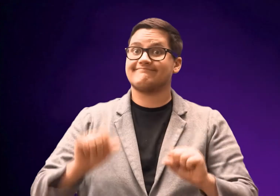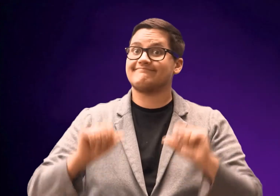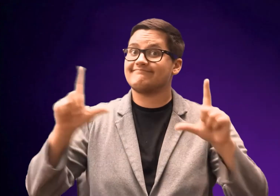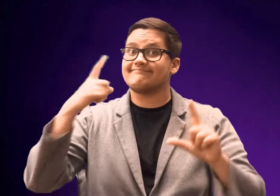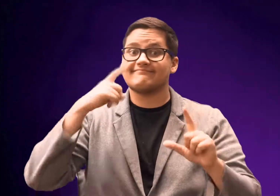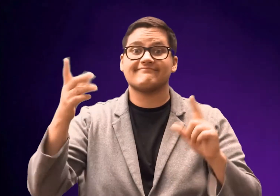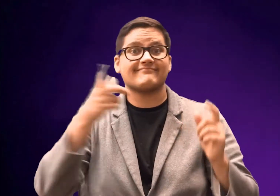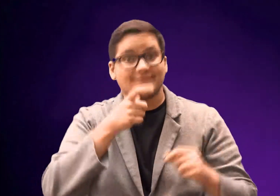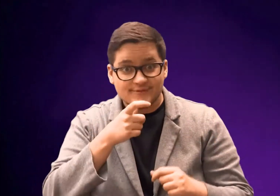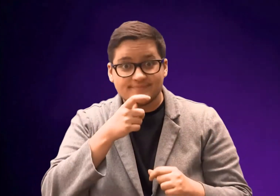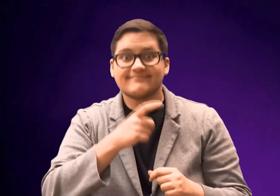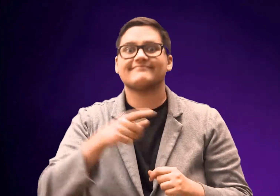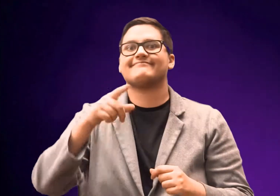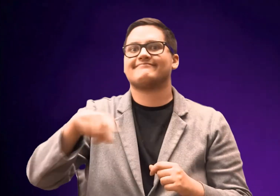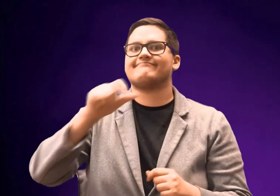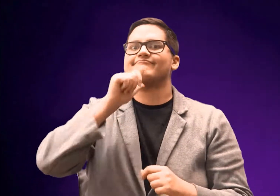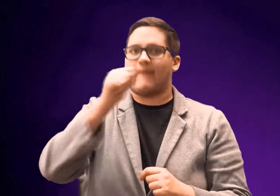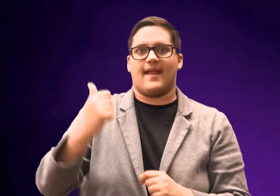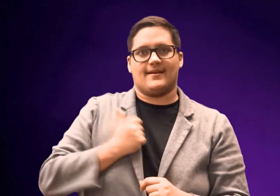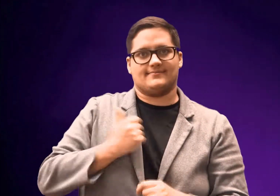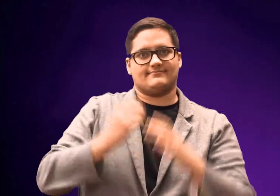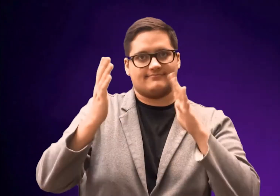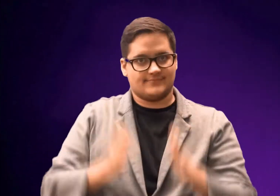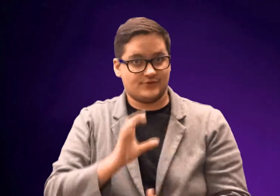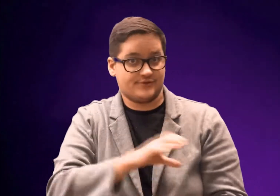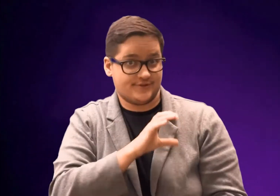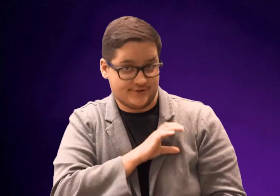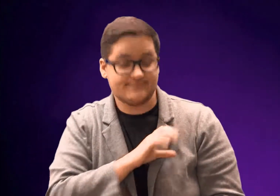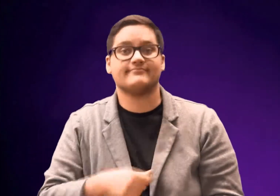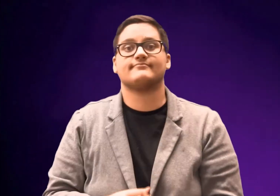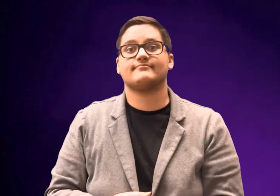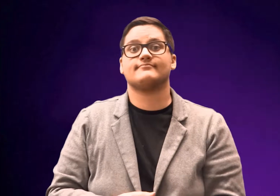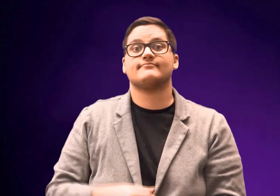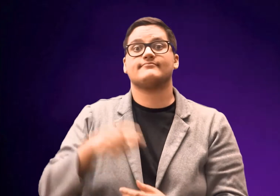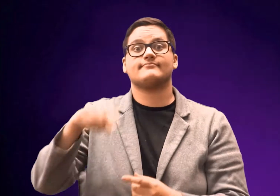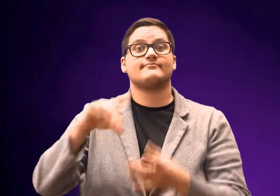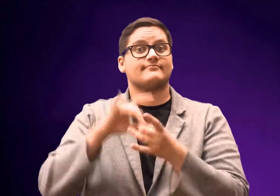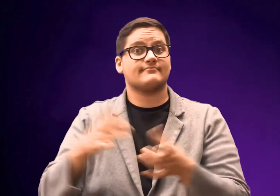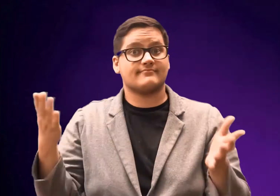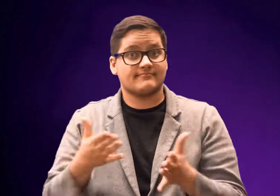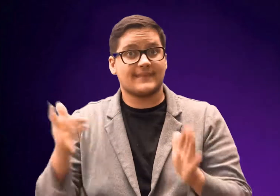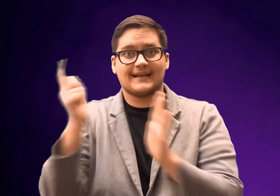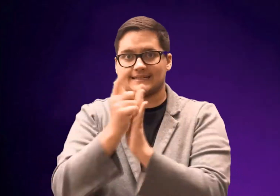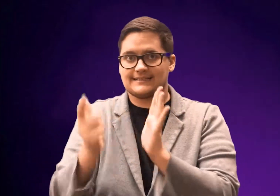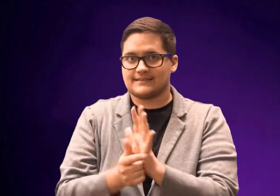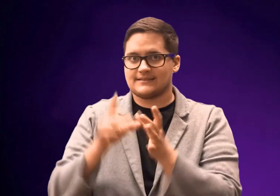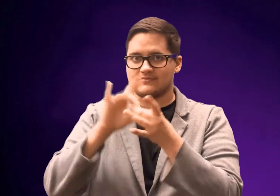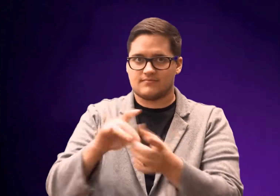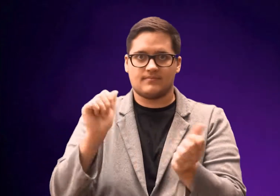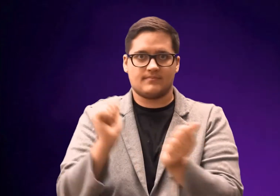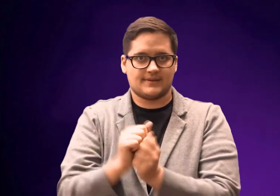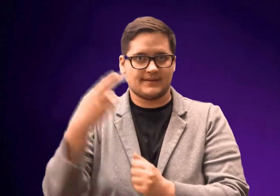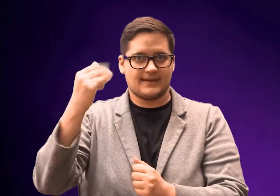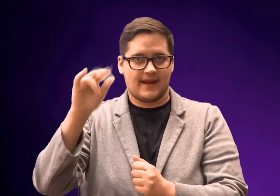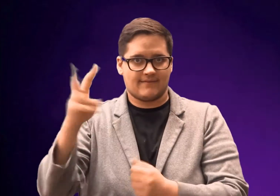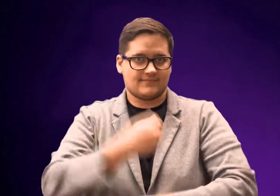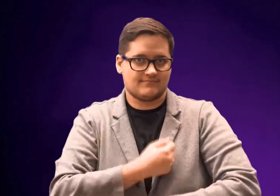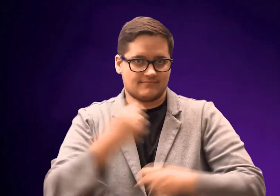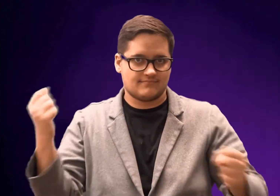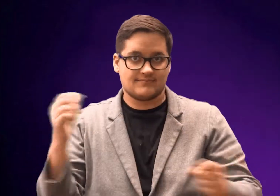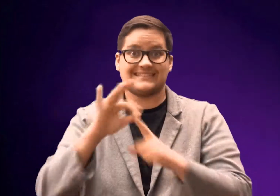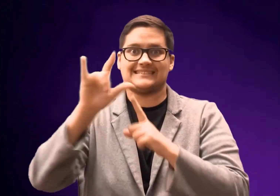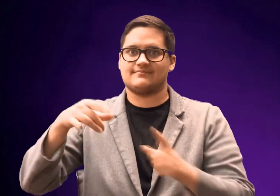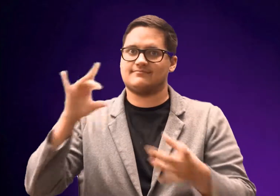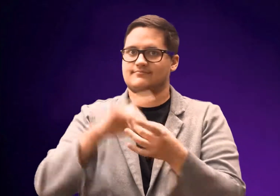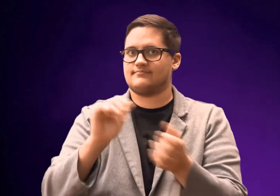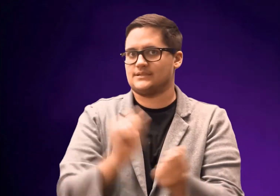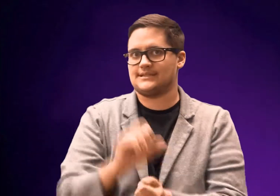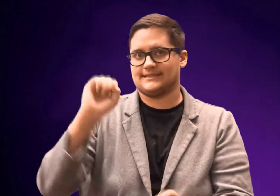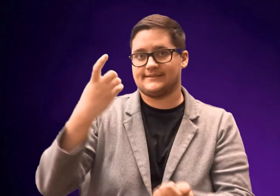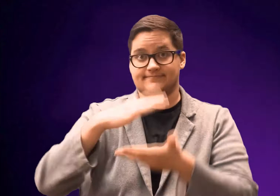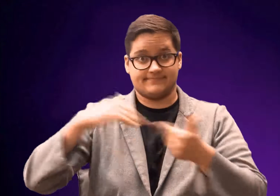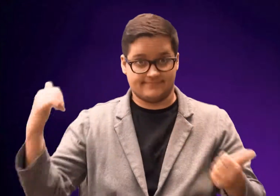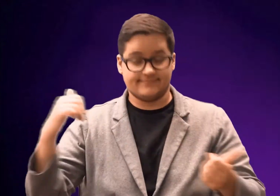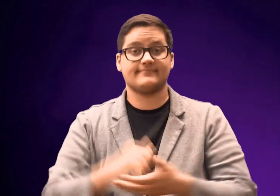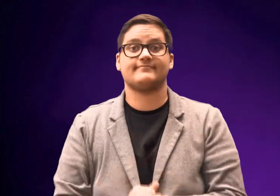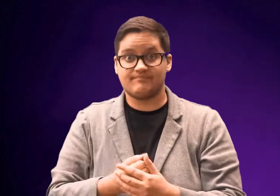This is vlog for non-Canadian citizens about legal issues relating to HIV disclosures, especially with sexual acts.